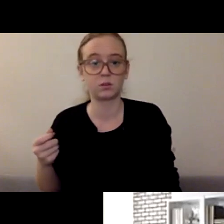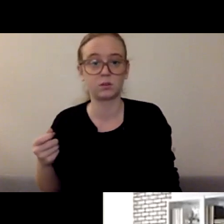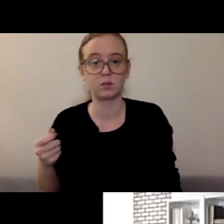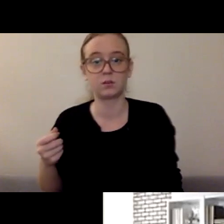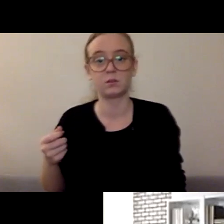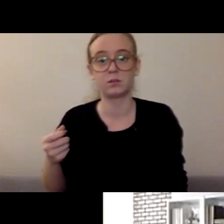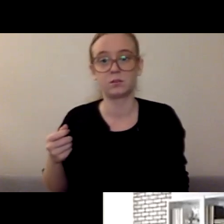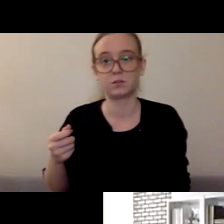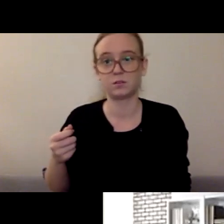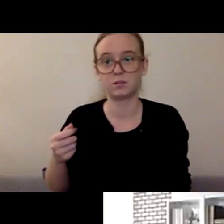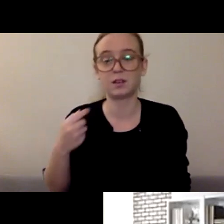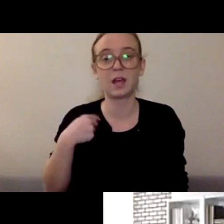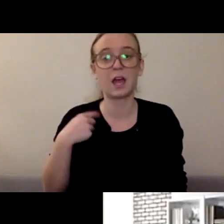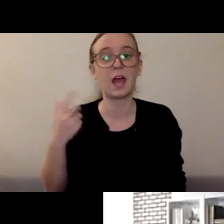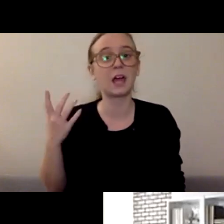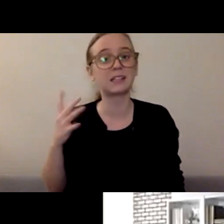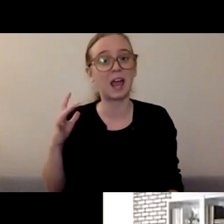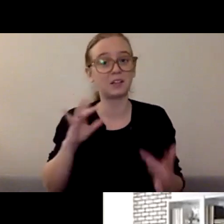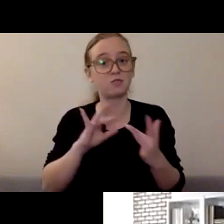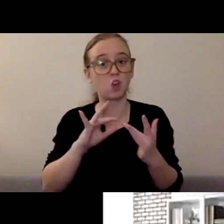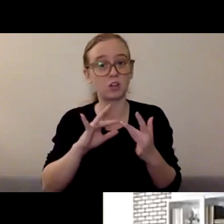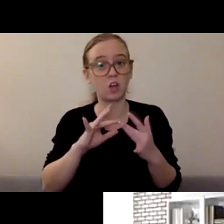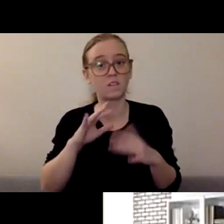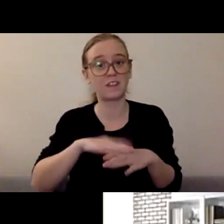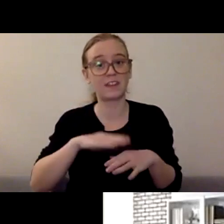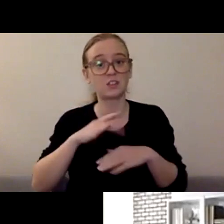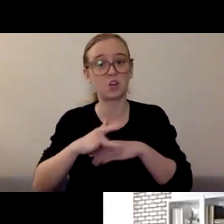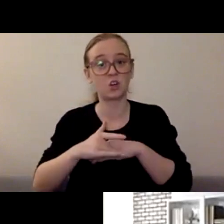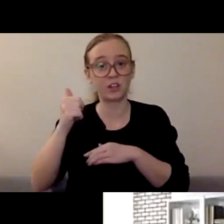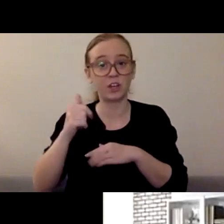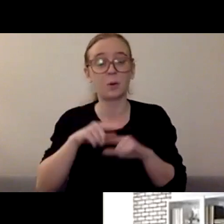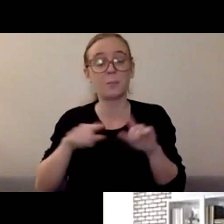but crisis lines, I think we have put a stigma on them.